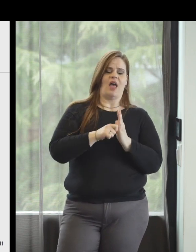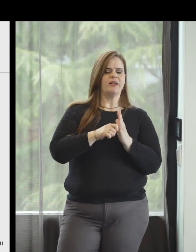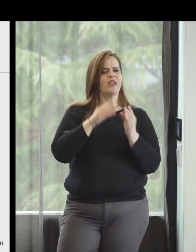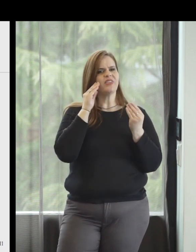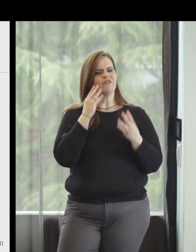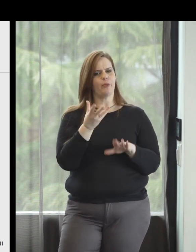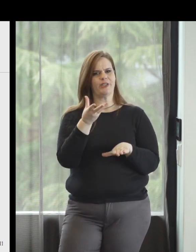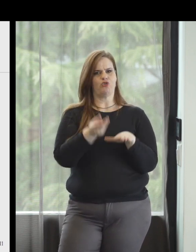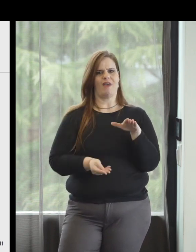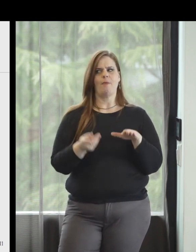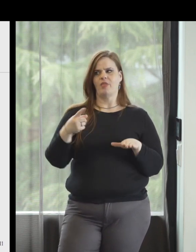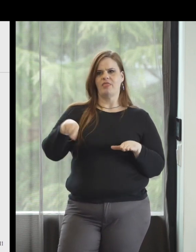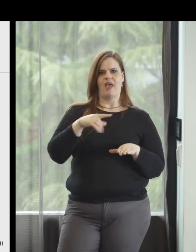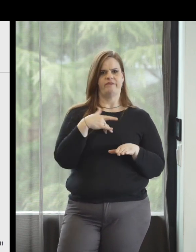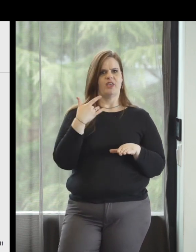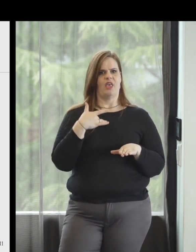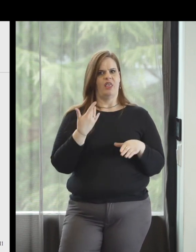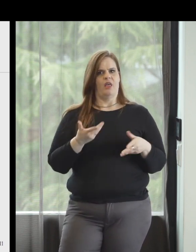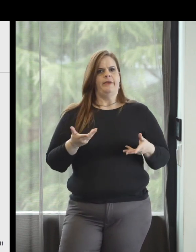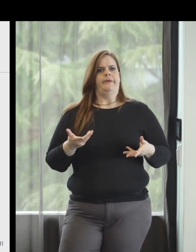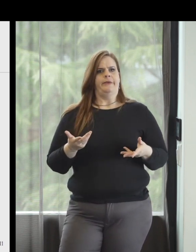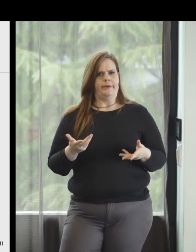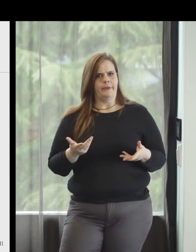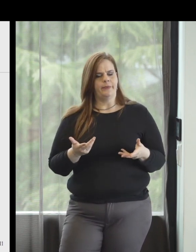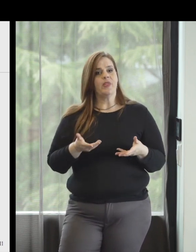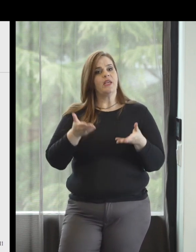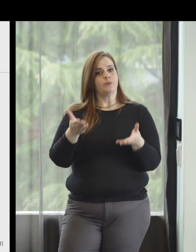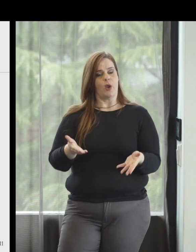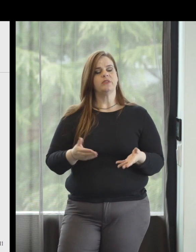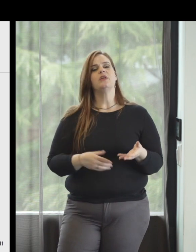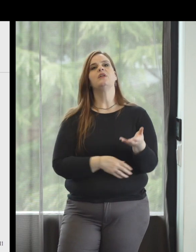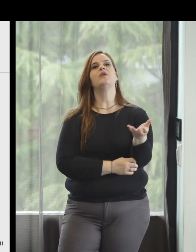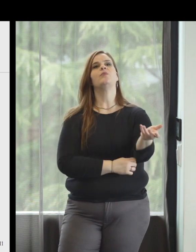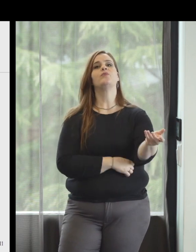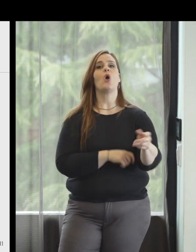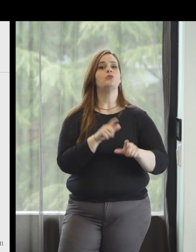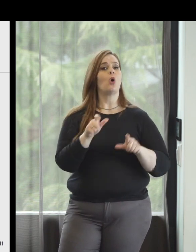they feel is present. So people are aware that they are